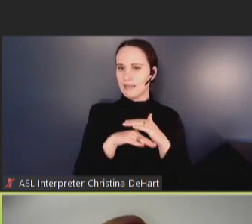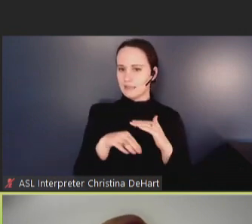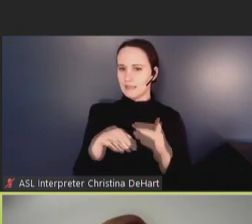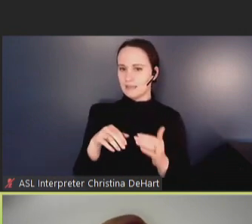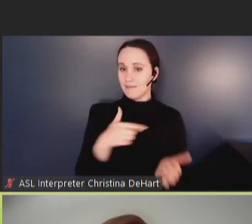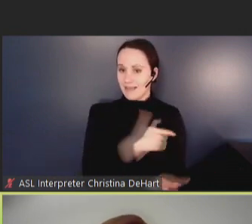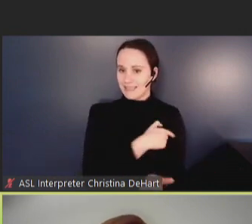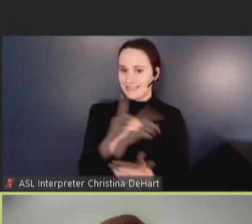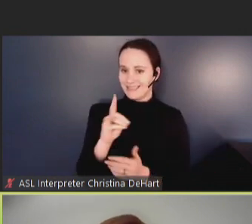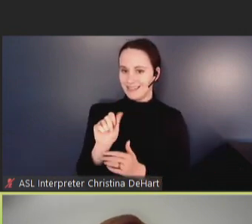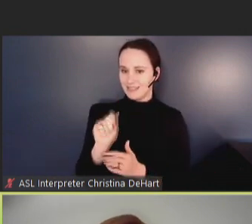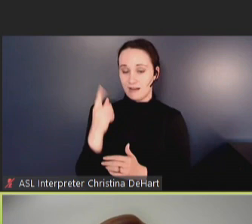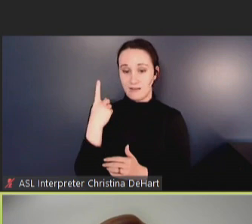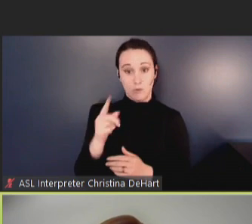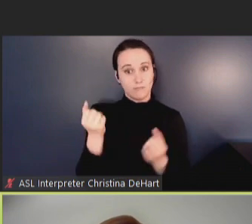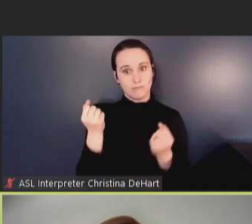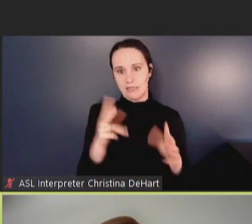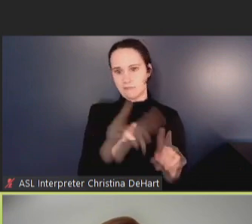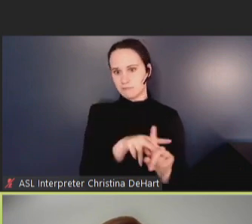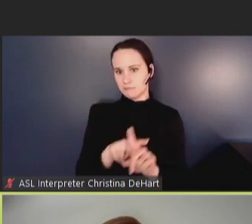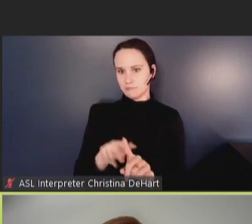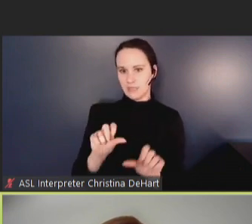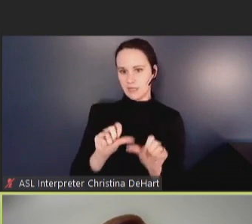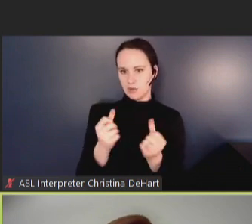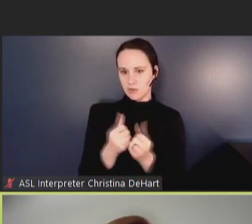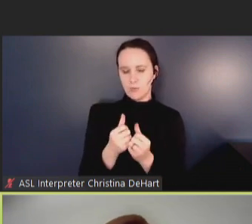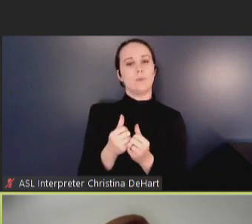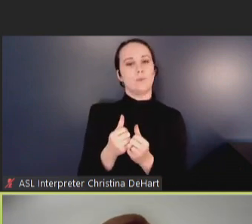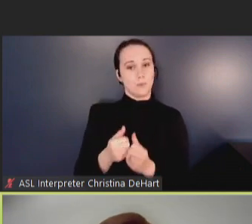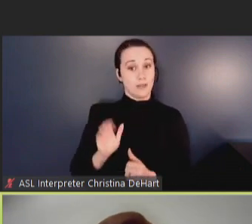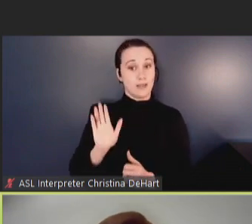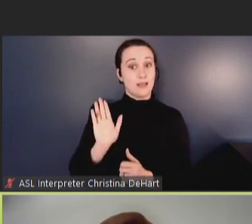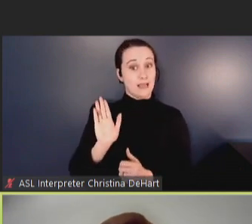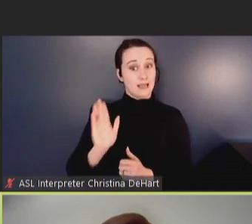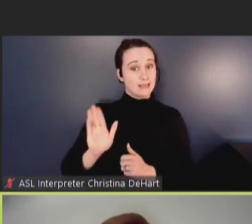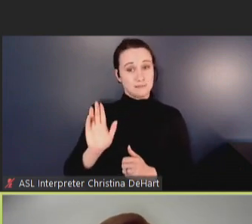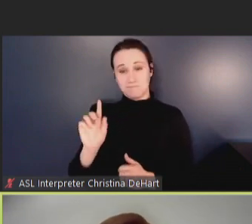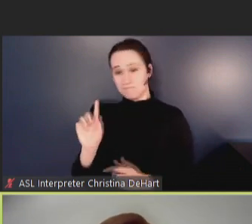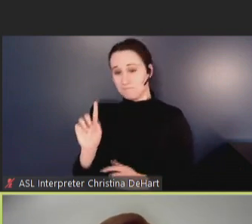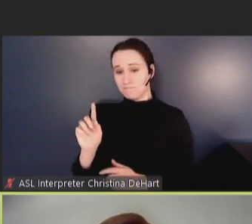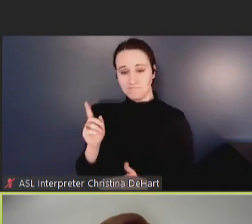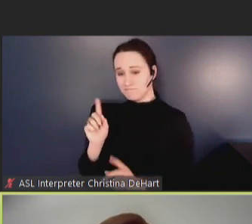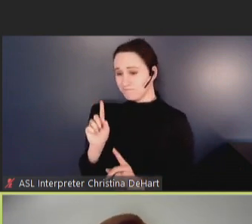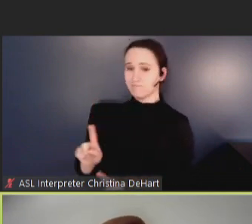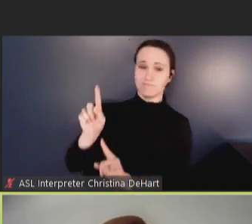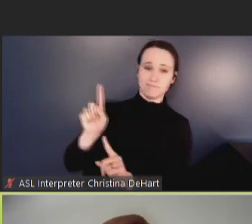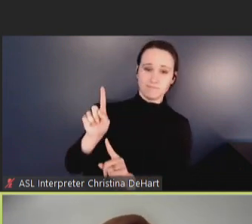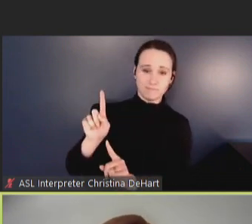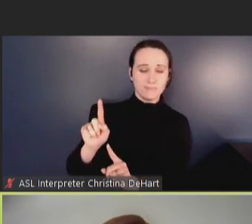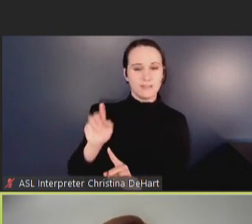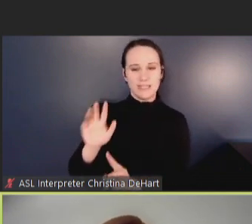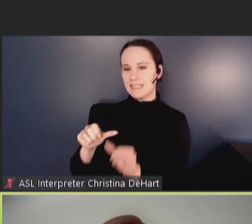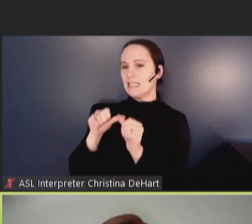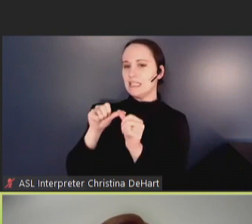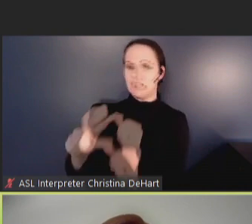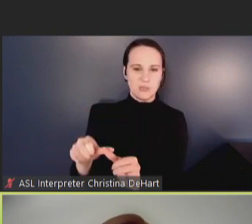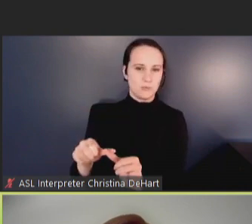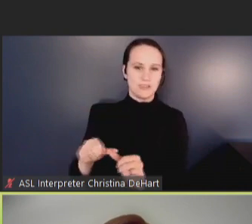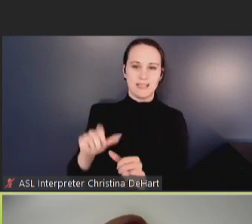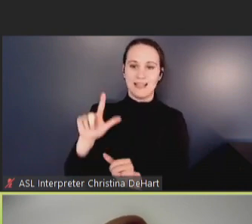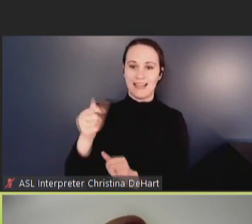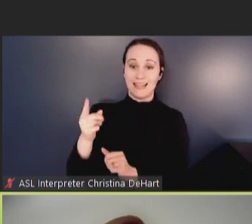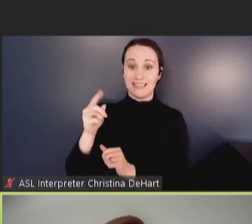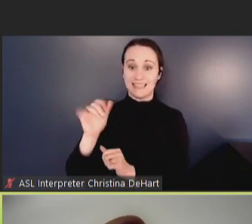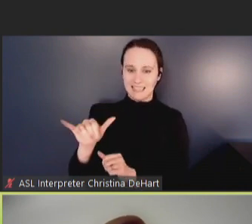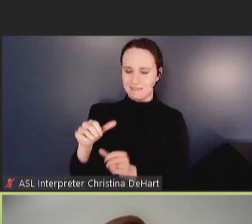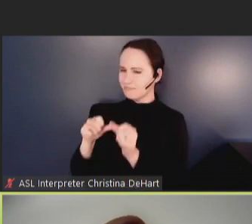multiple agencies was, you know, has made strides and will be a lasting legacy. And he also served,